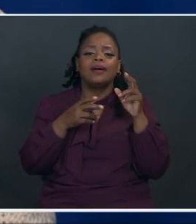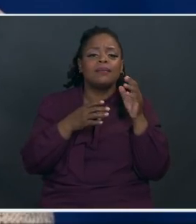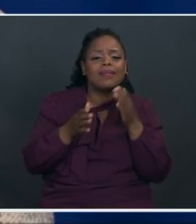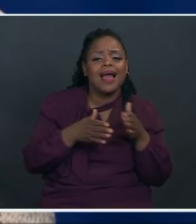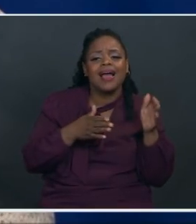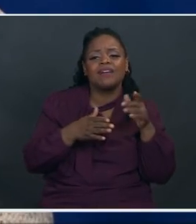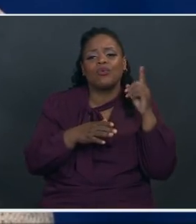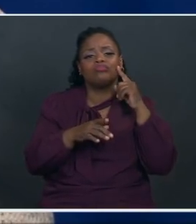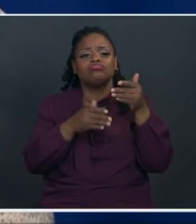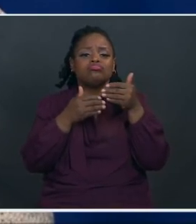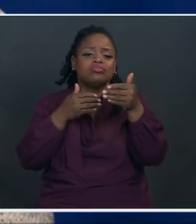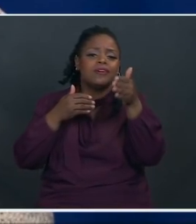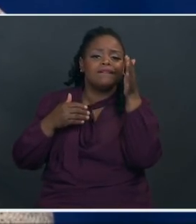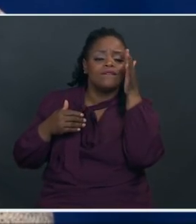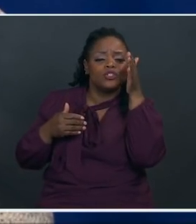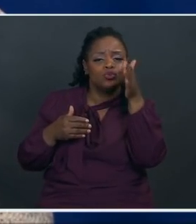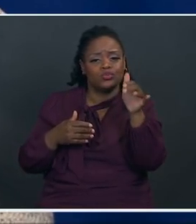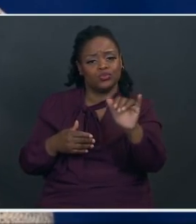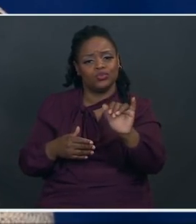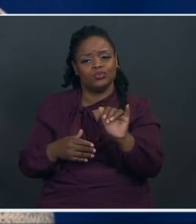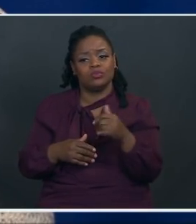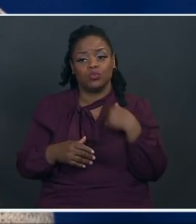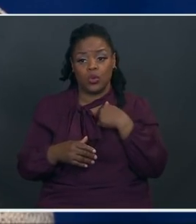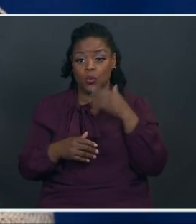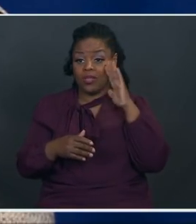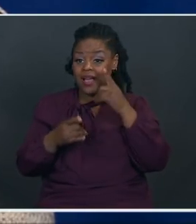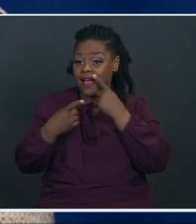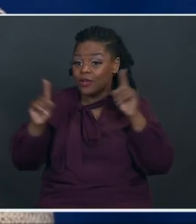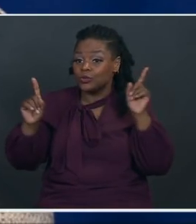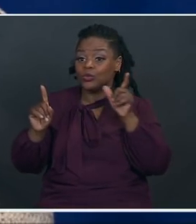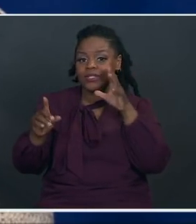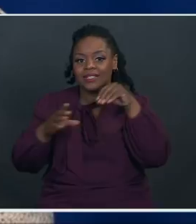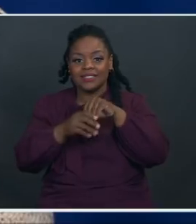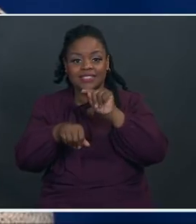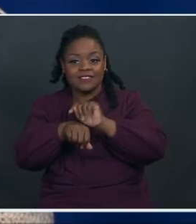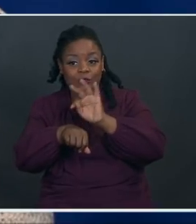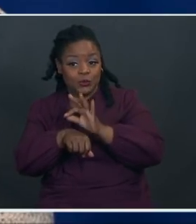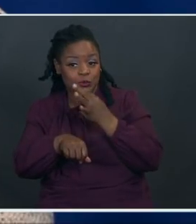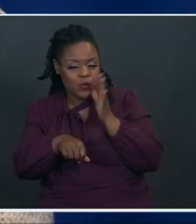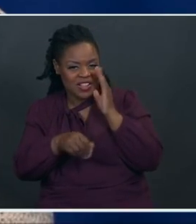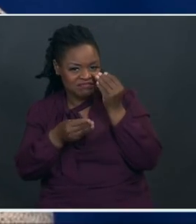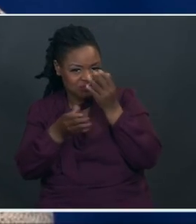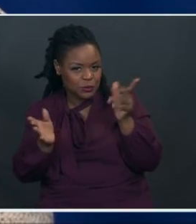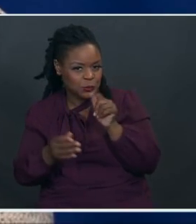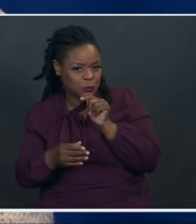So, we will be announcing the members of this task force soon as President Biden is adamant they hit the ground running,